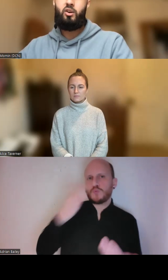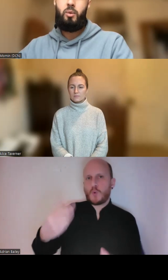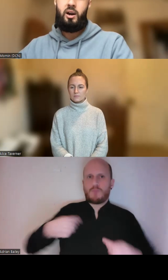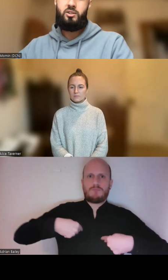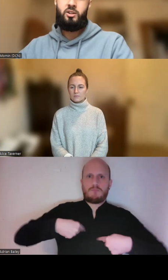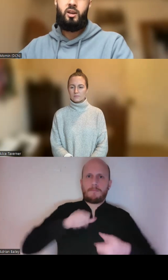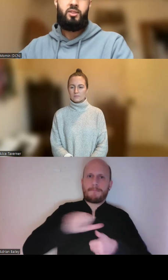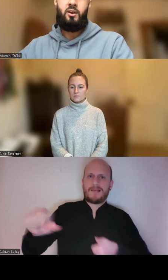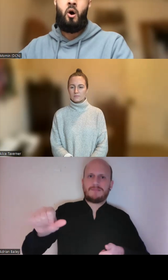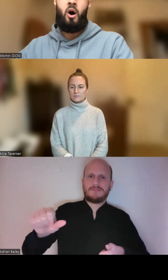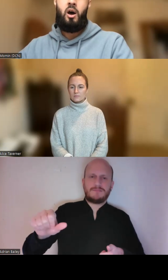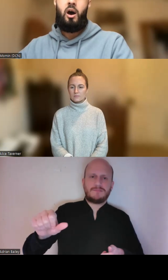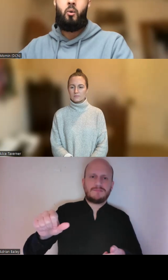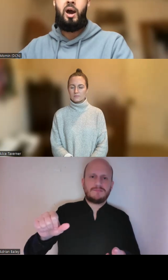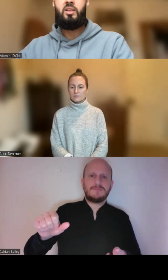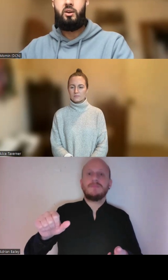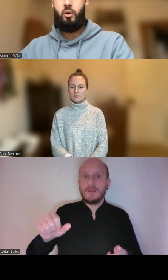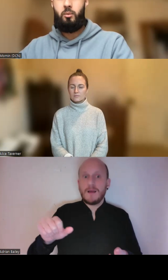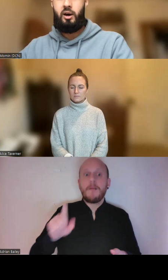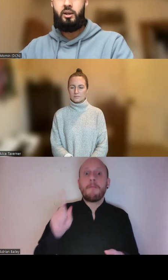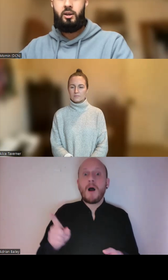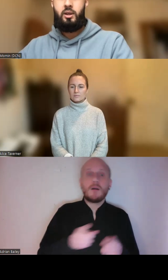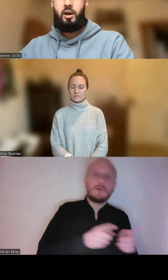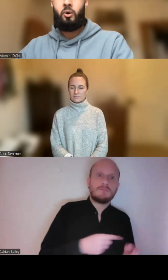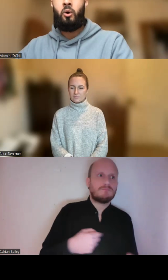In comparison to if they're not aware that they want to buy at all,